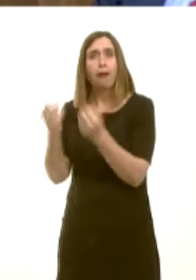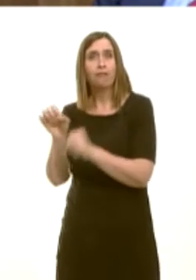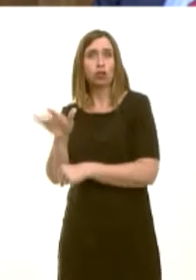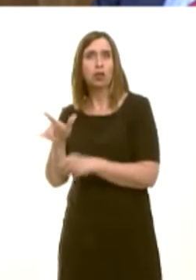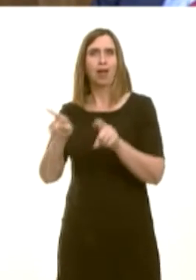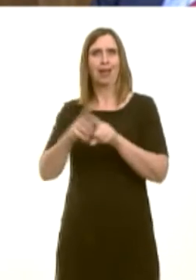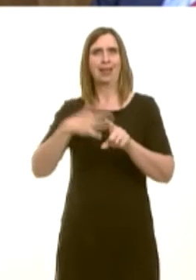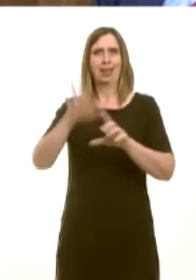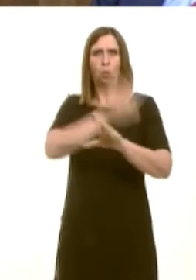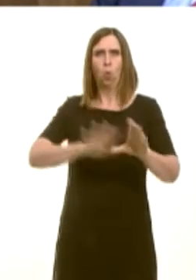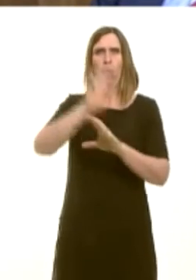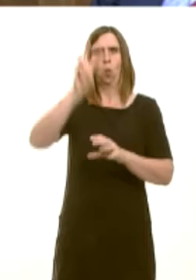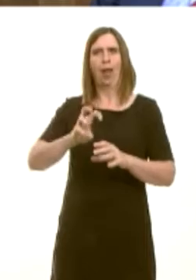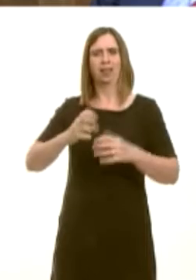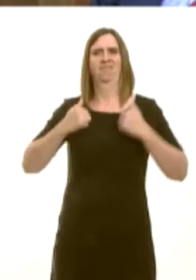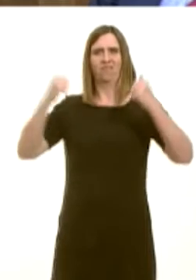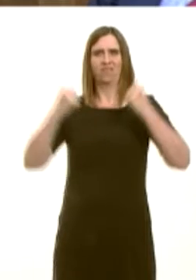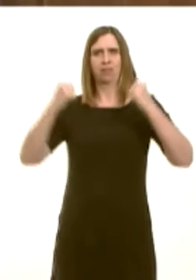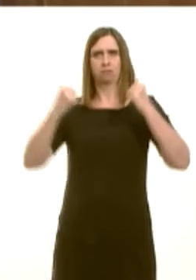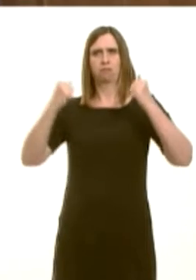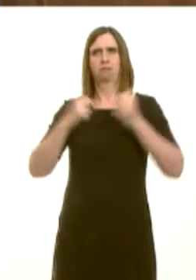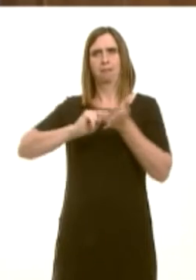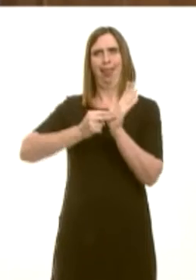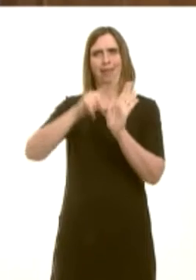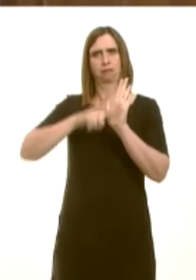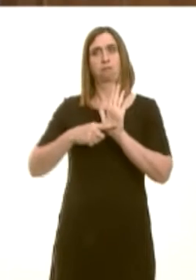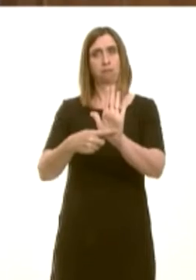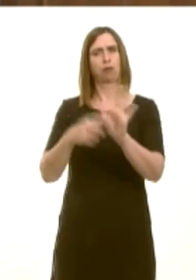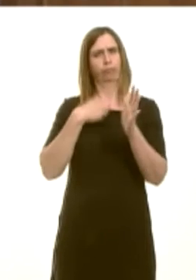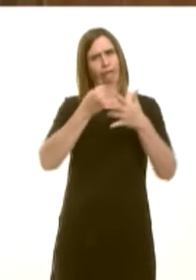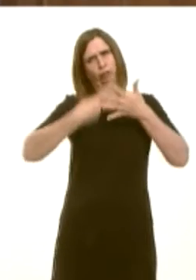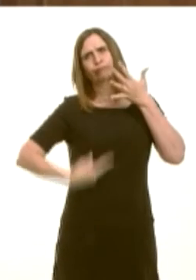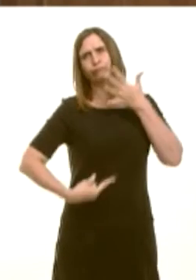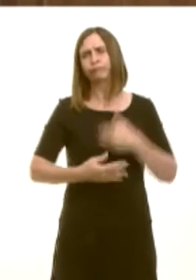physical activity plan. Darren Millar: First Minister, there are many